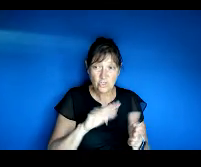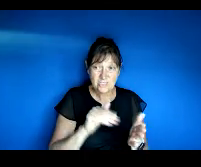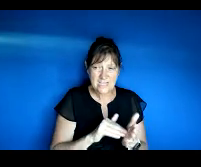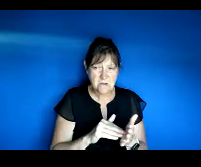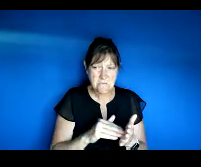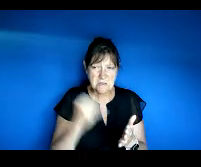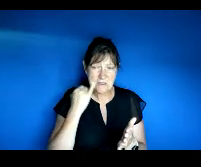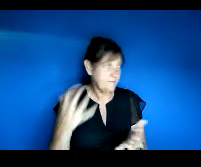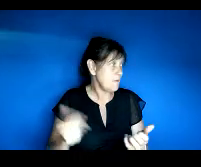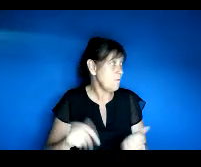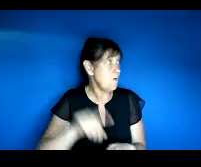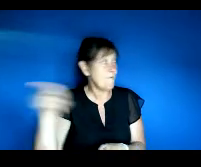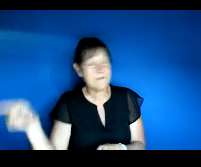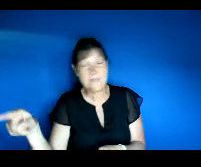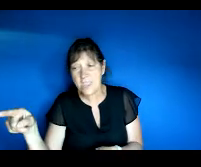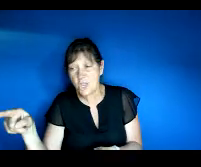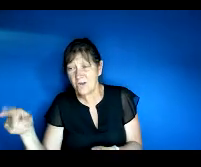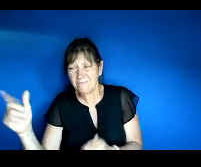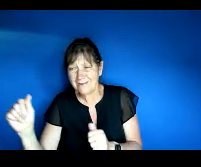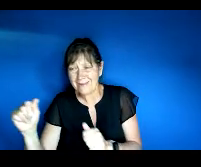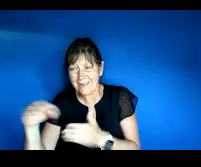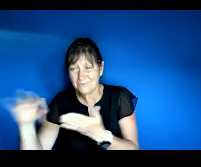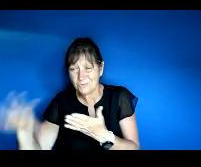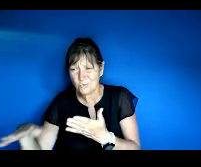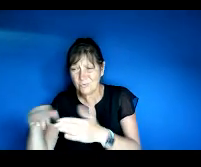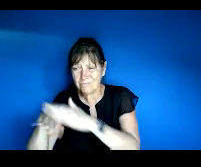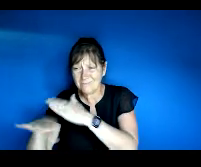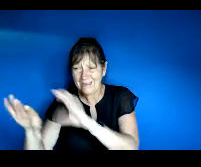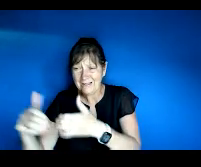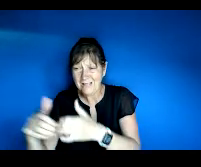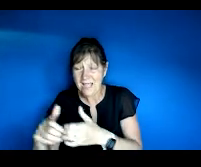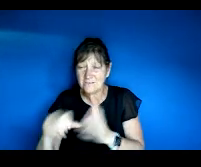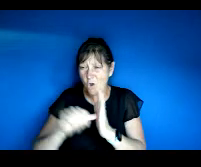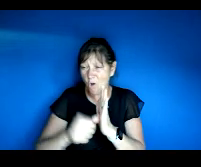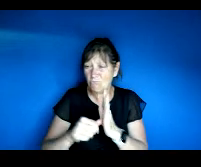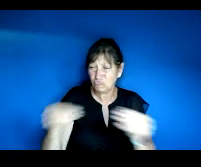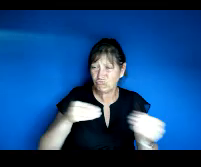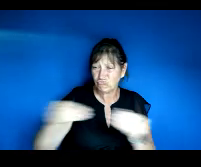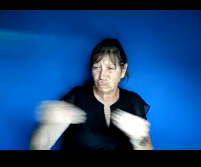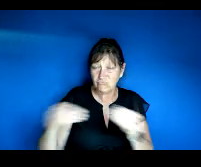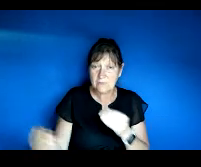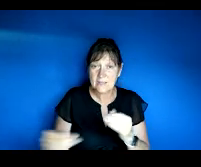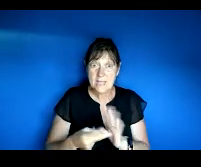And so I really want to emphasize that it's not a matter of kind of, you know,